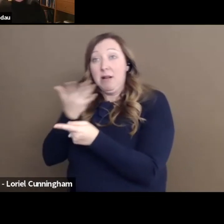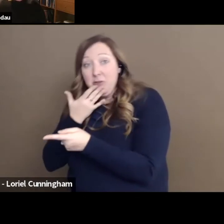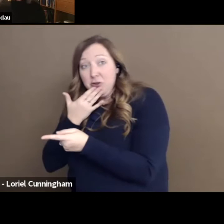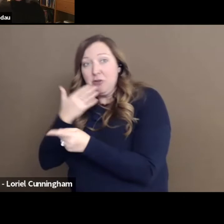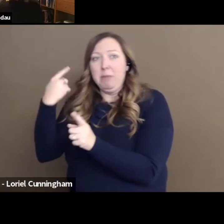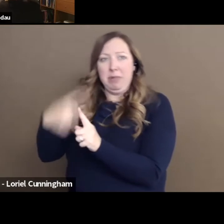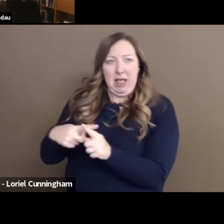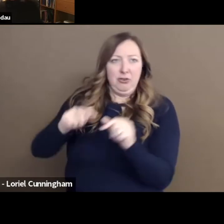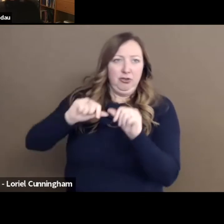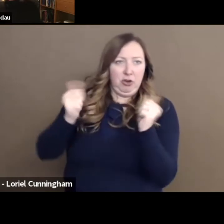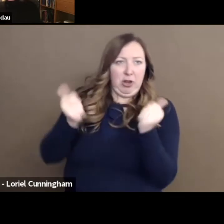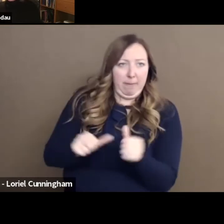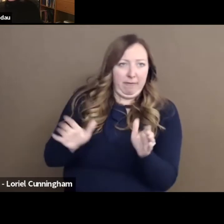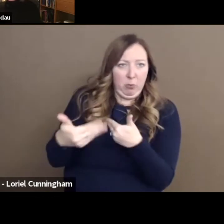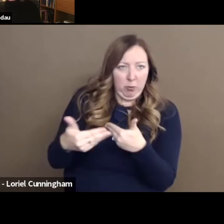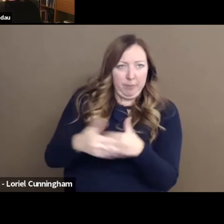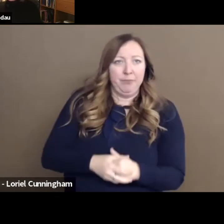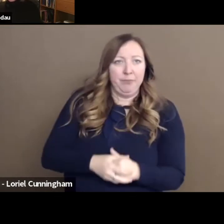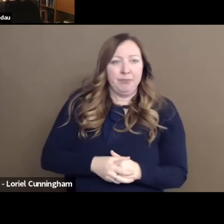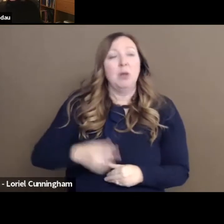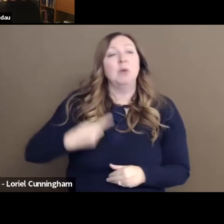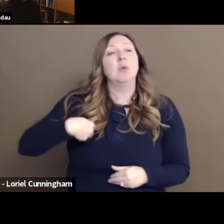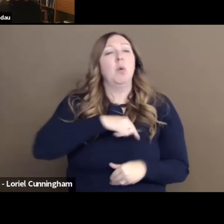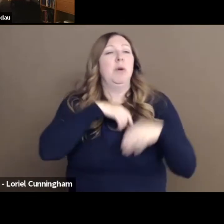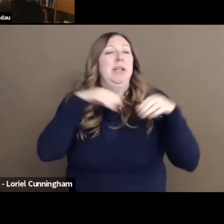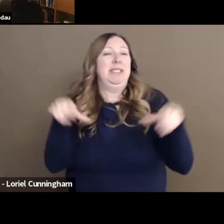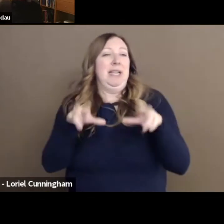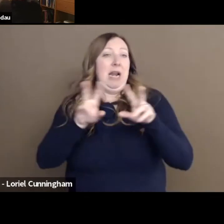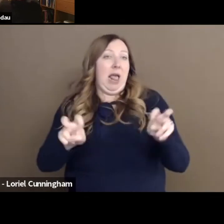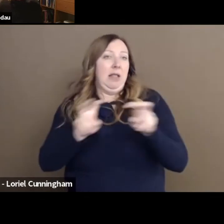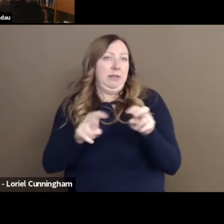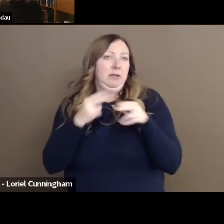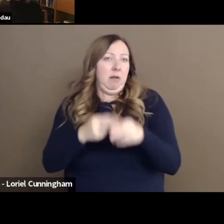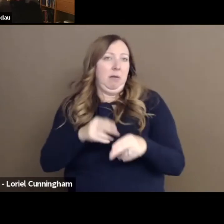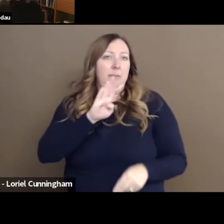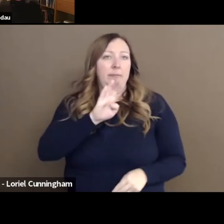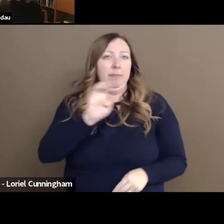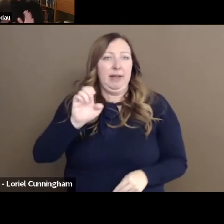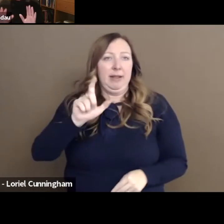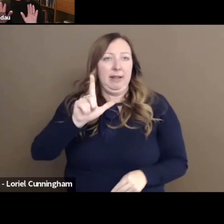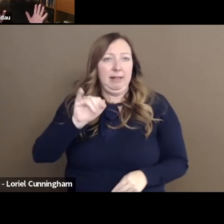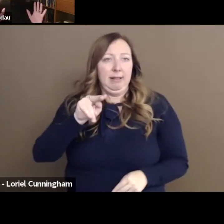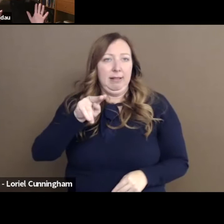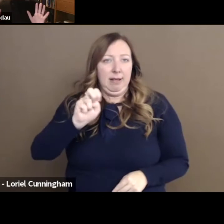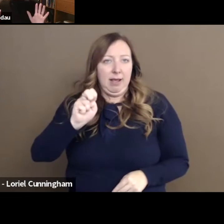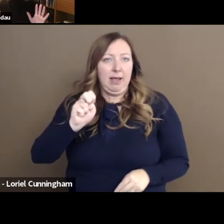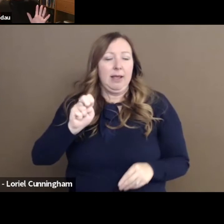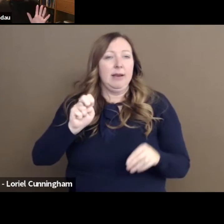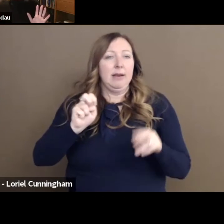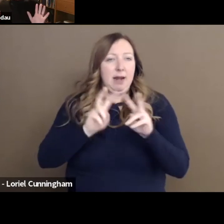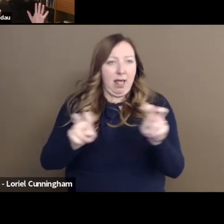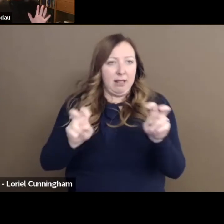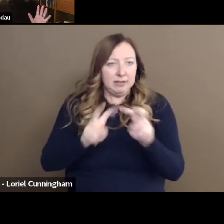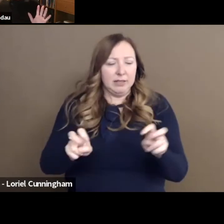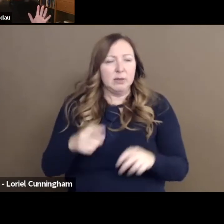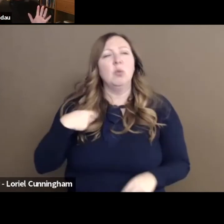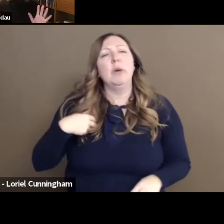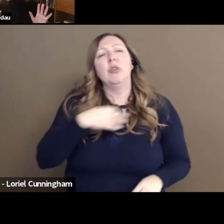which we called the b-line analysis and so what we did was we tried to see